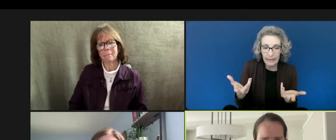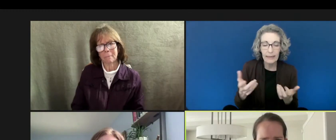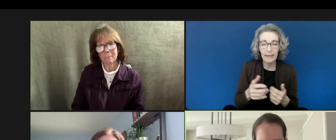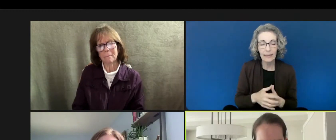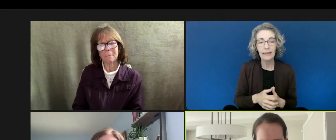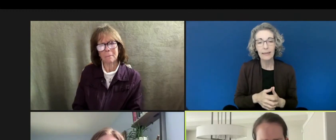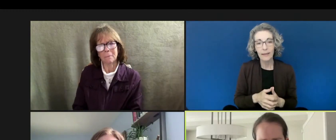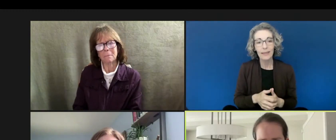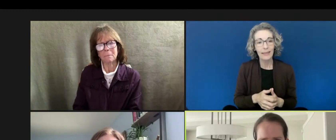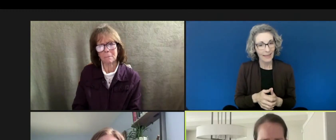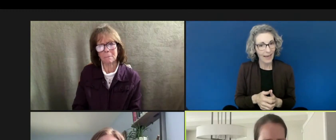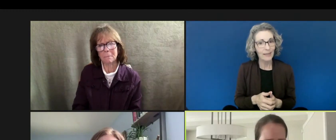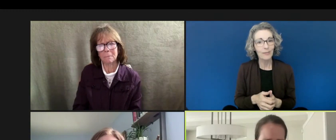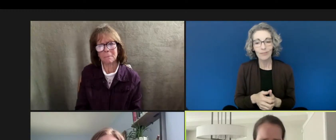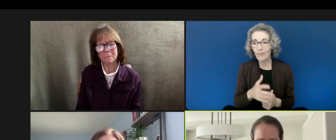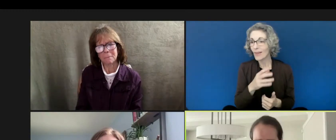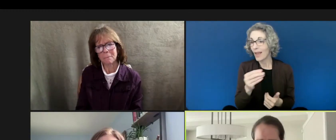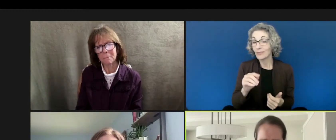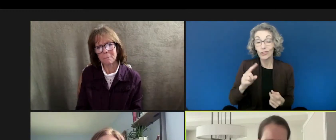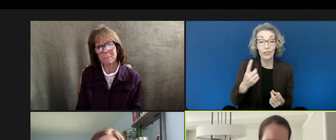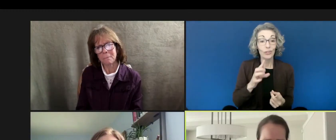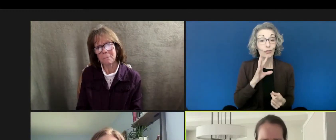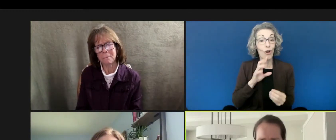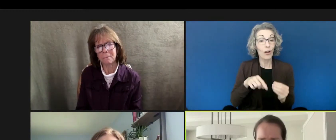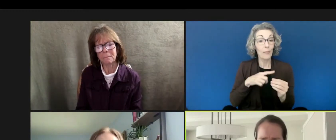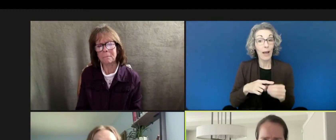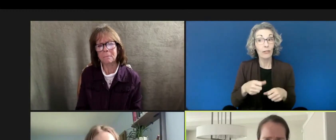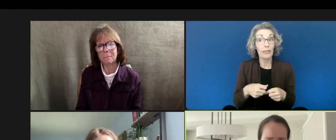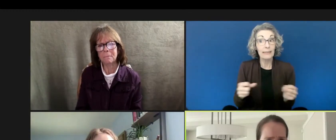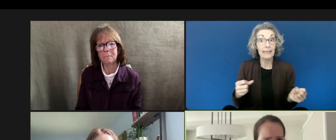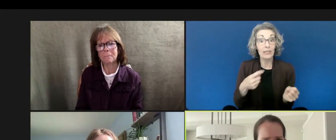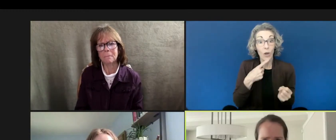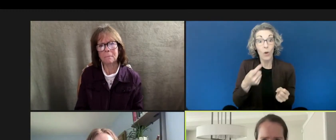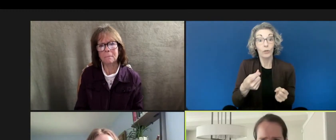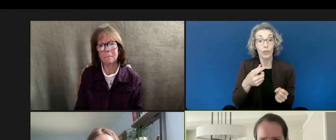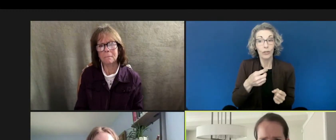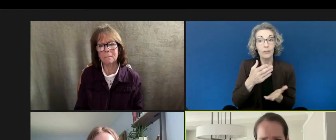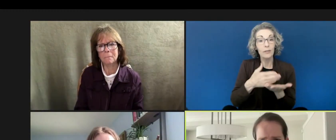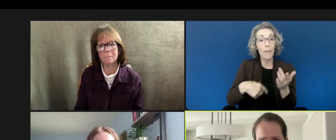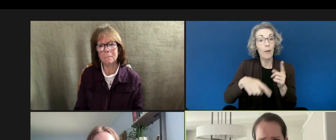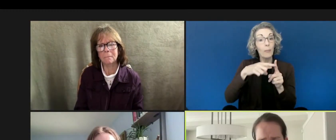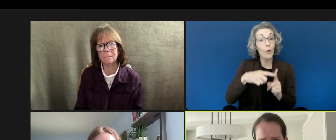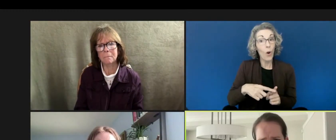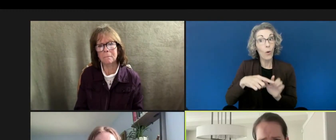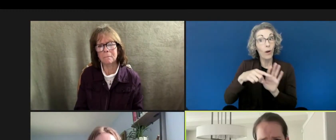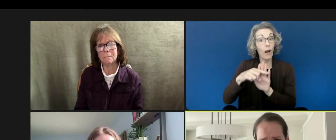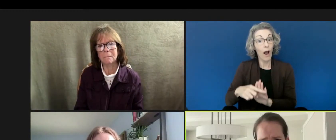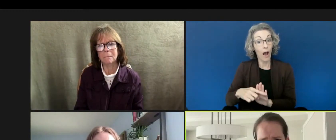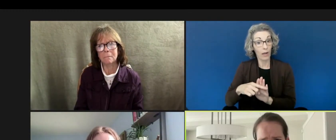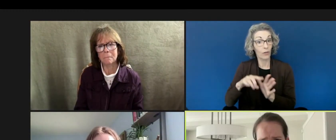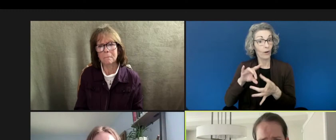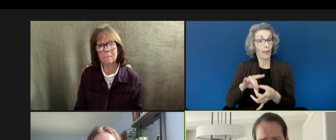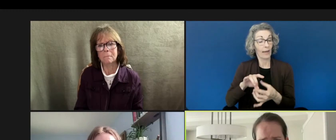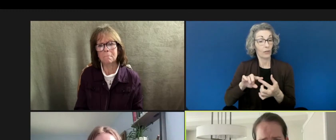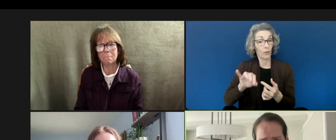Yeah, and talk about disclosure and some of those pros and cons of disclosure as well.